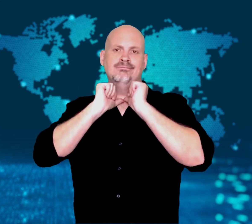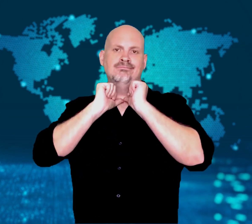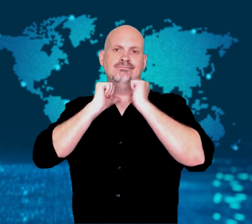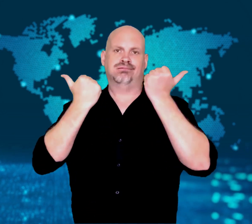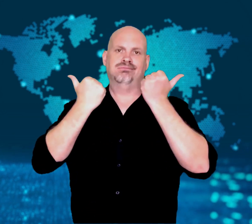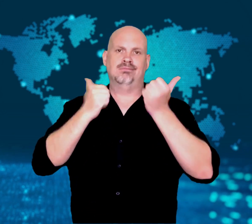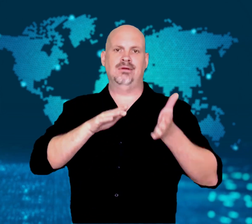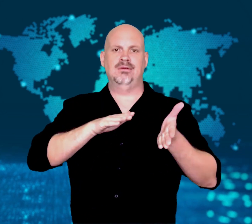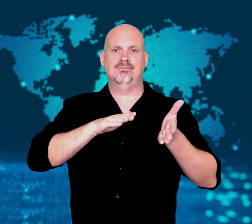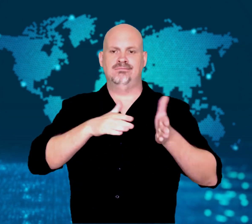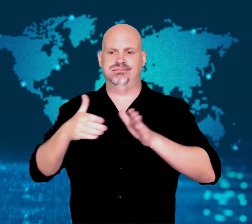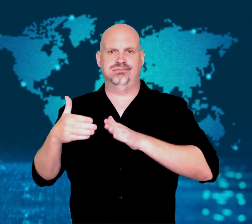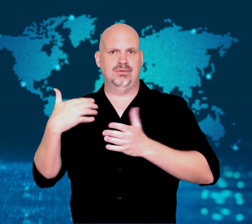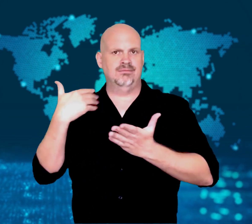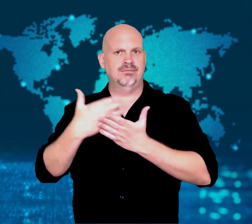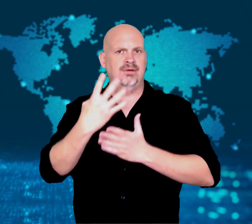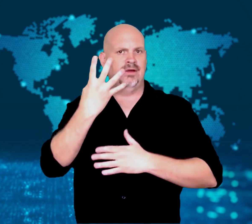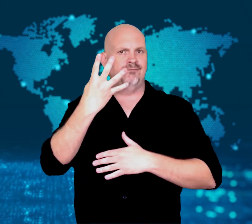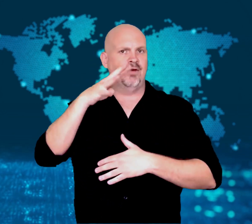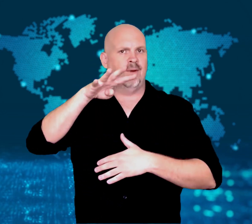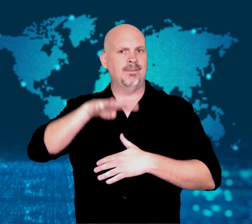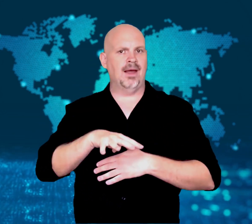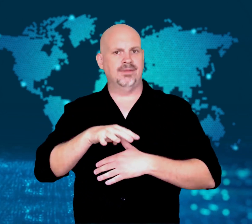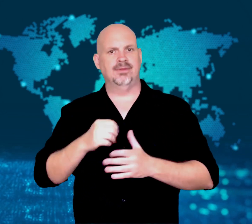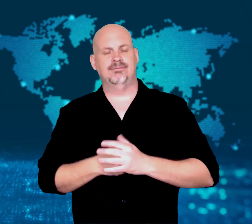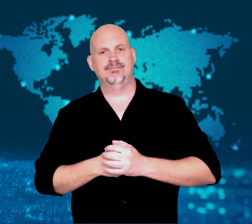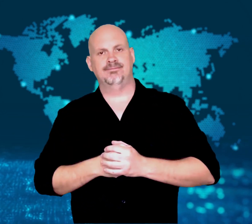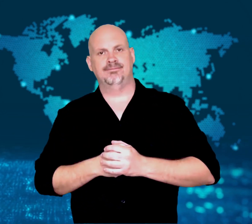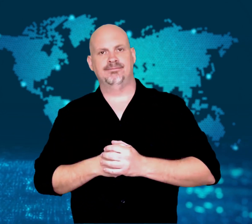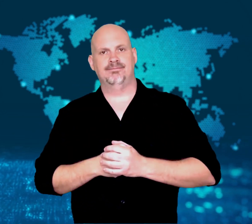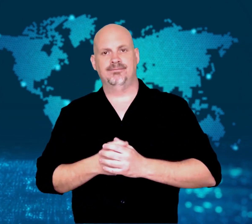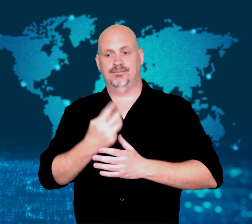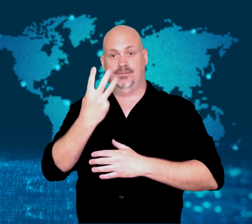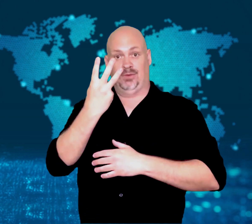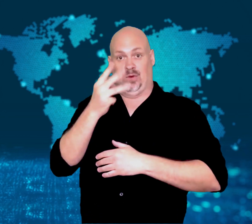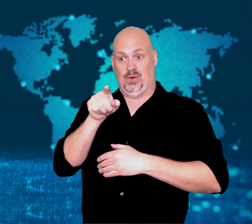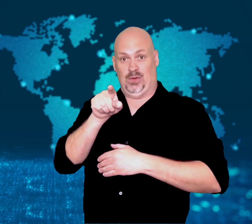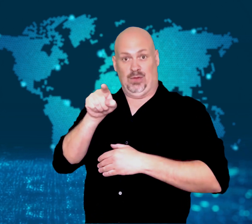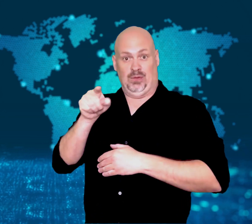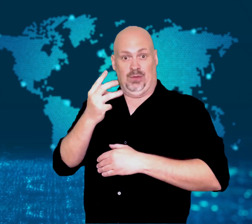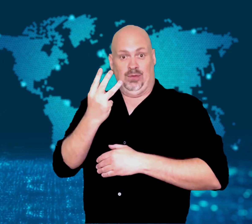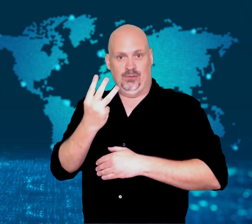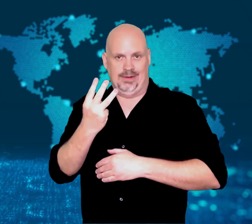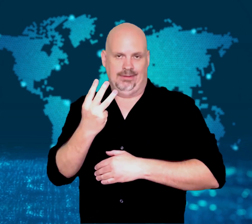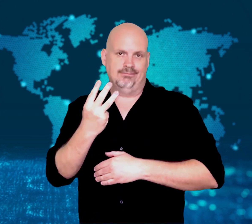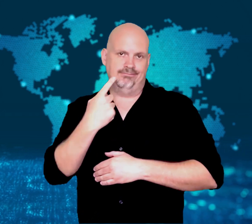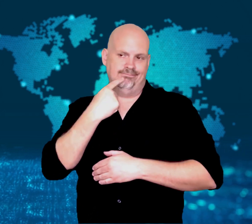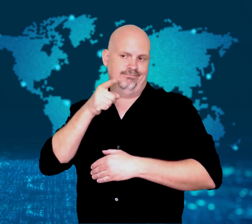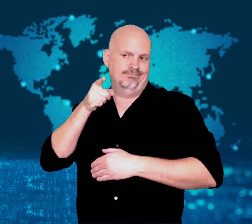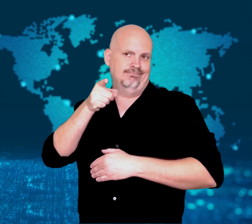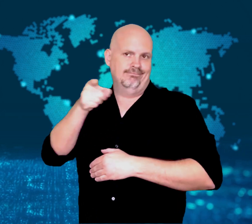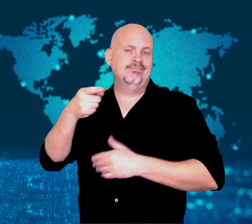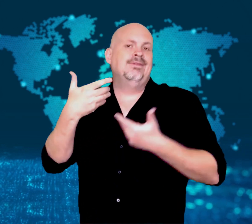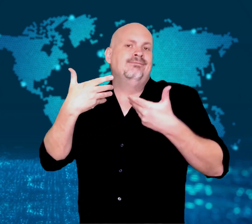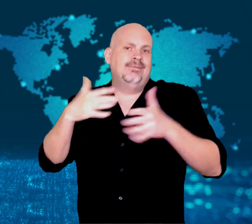Three of them allegedly killed their own family members as well.